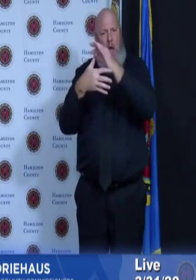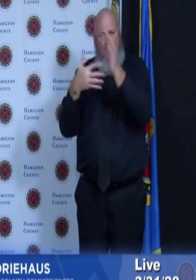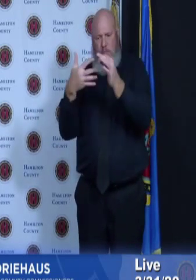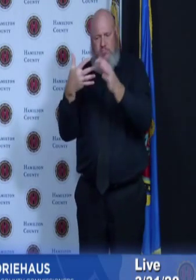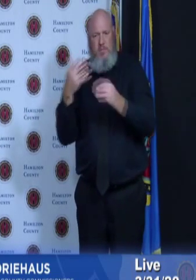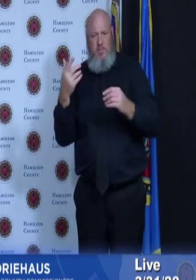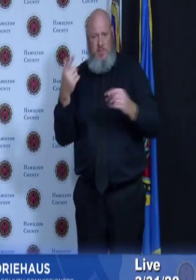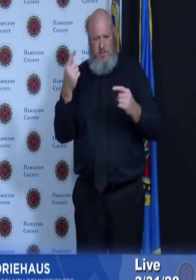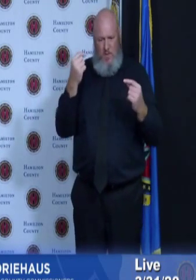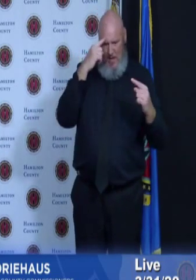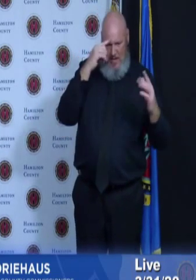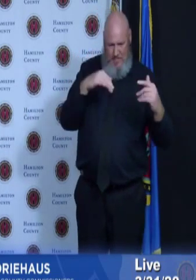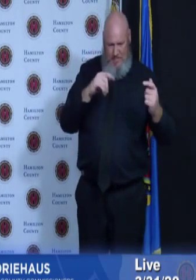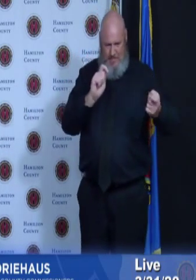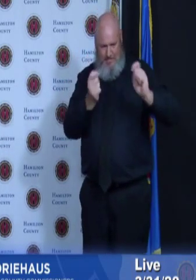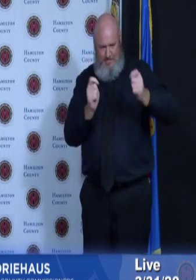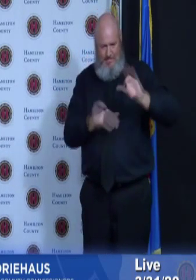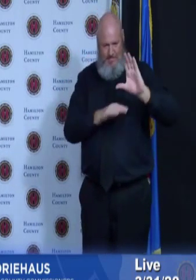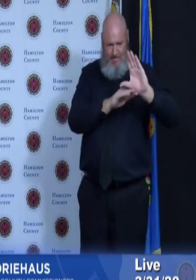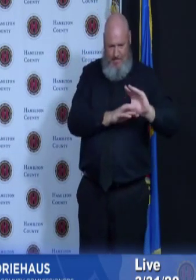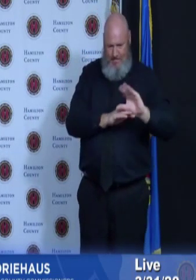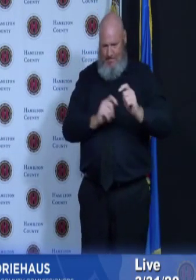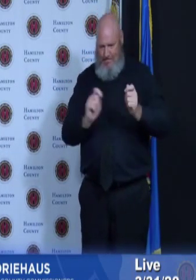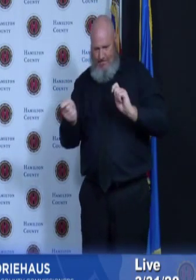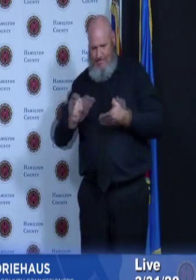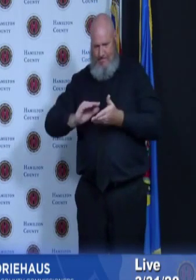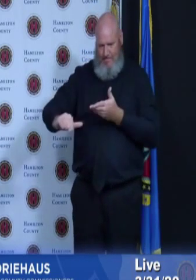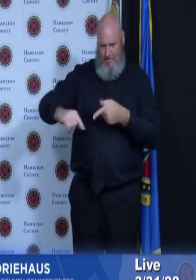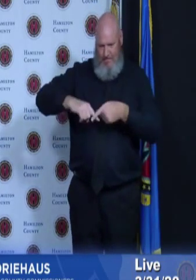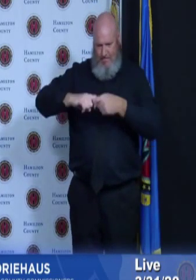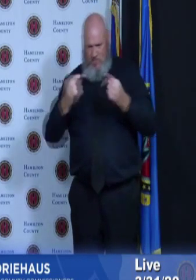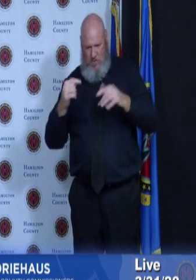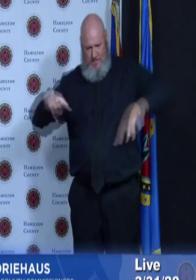in revenue do we anticipate and so there's modeling going on particularly